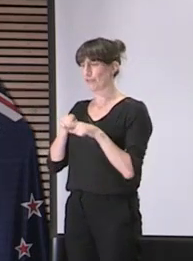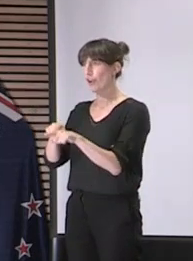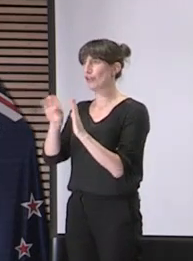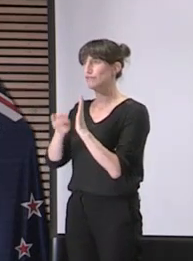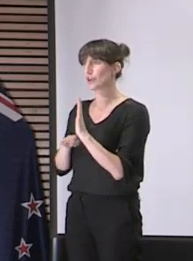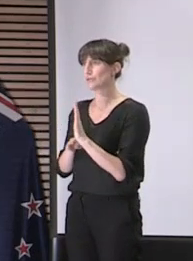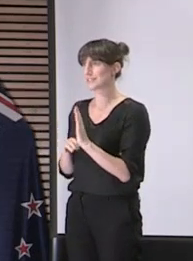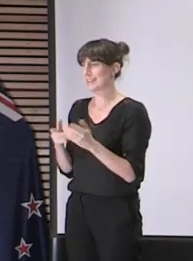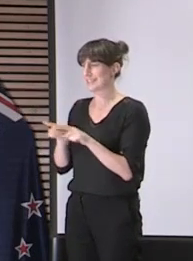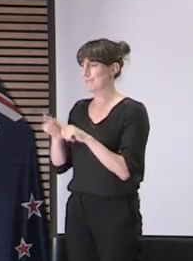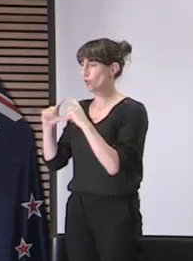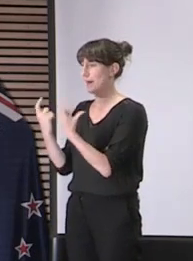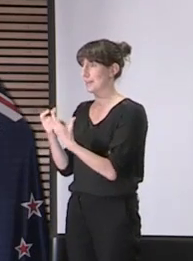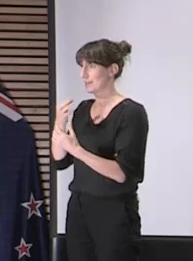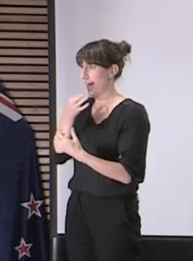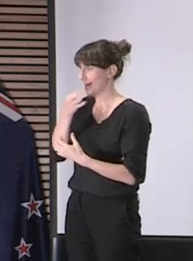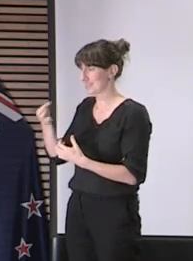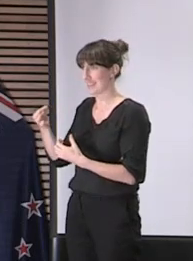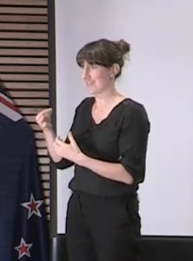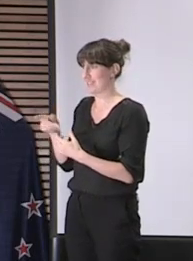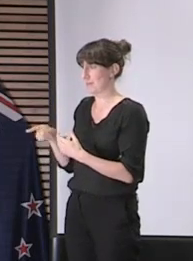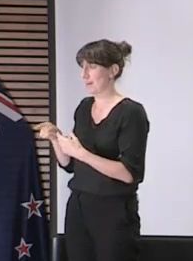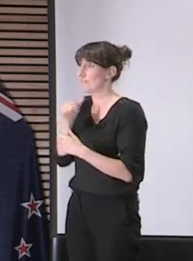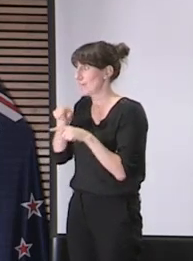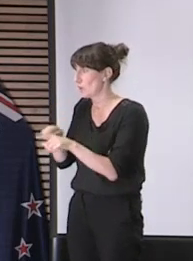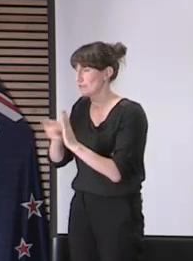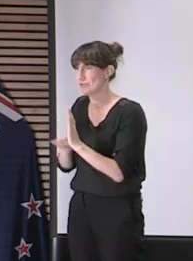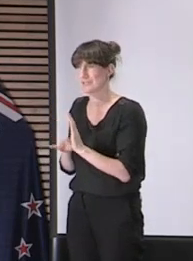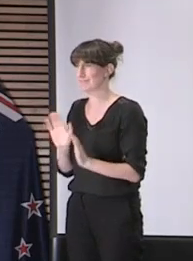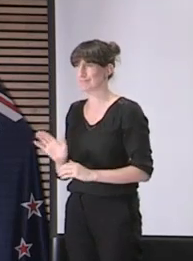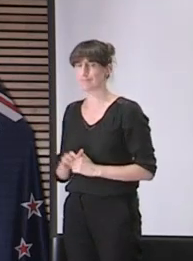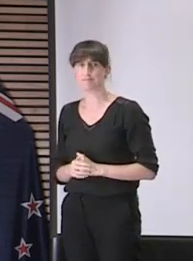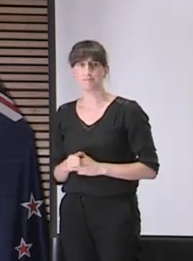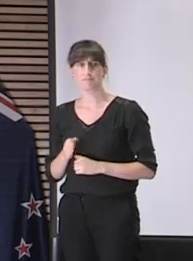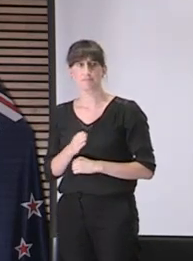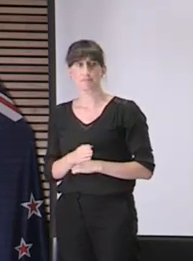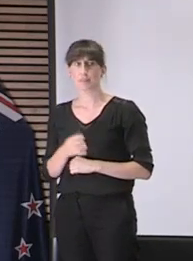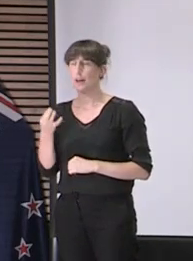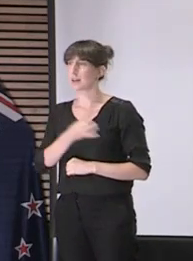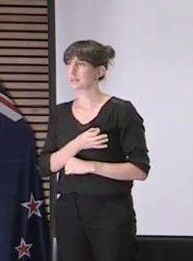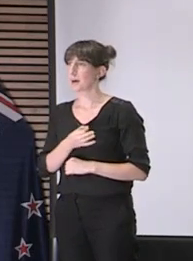start every Cabinet meeting seasoning everyone if they have complied with the Cabinet